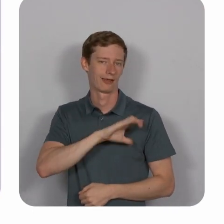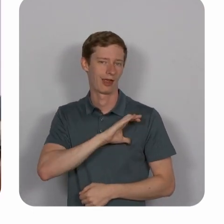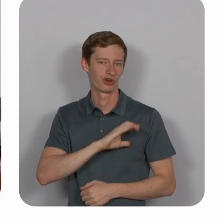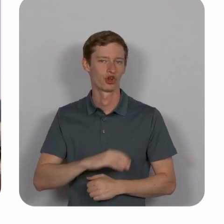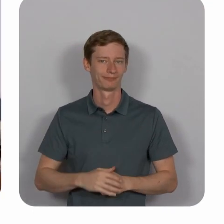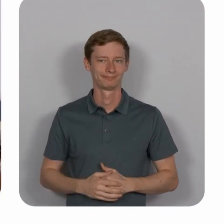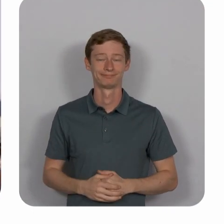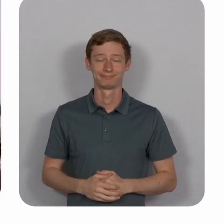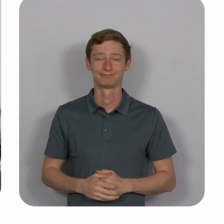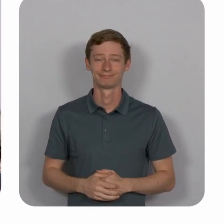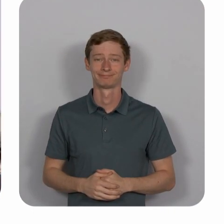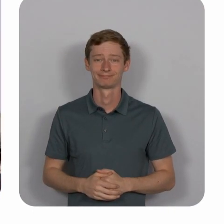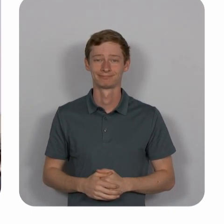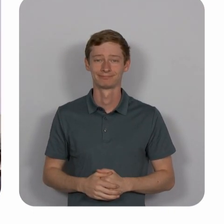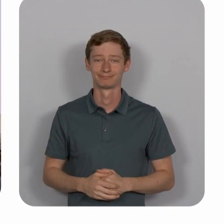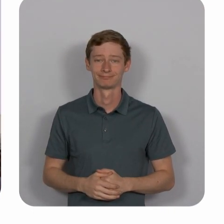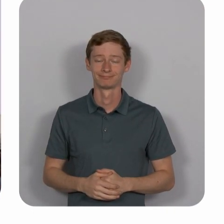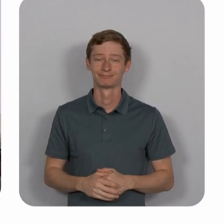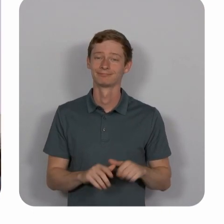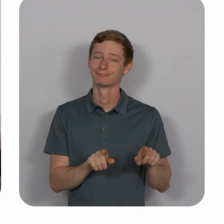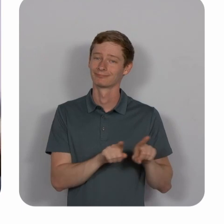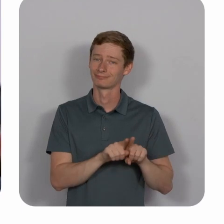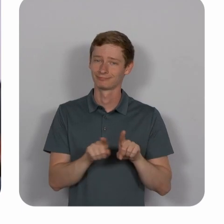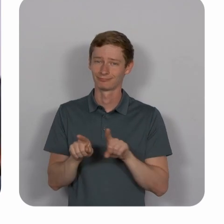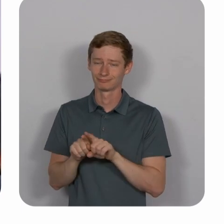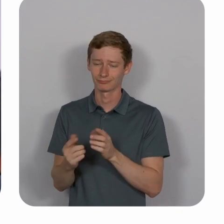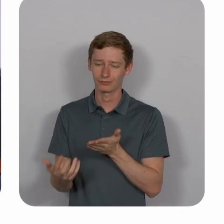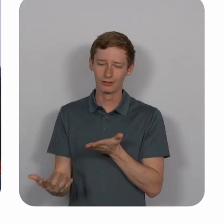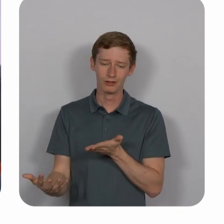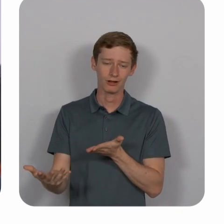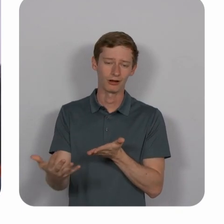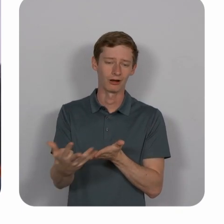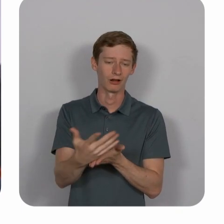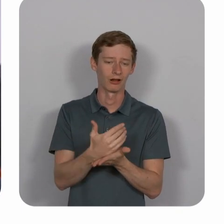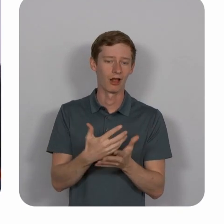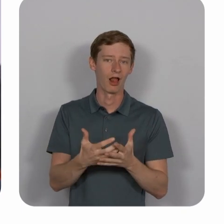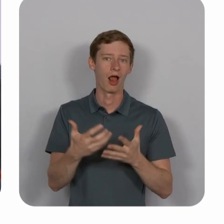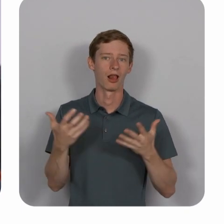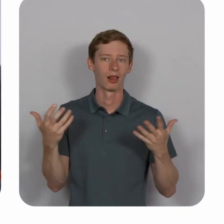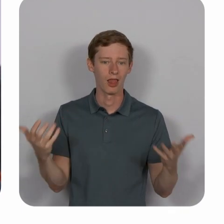We also collected a large number of human preference data. Why?